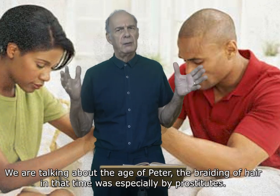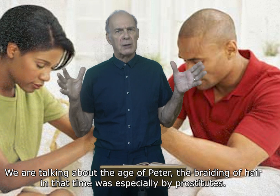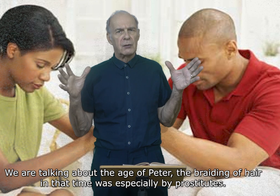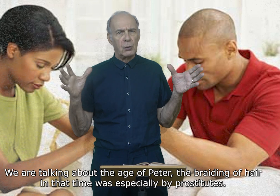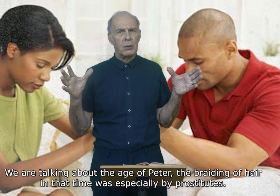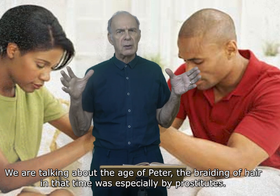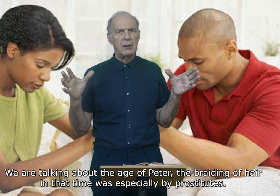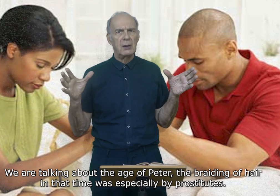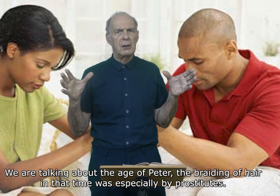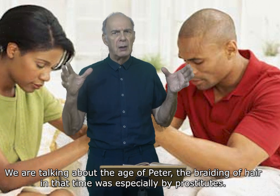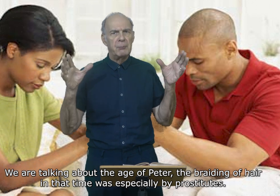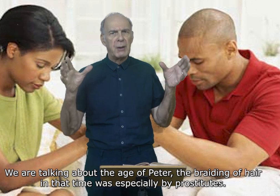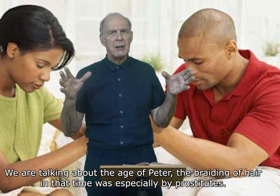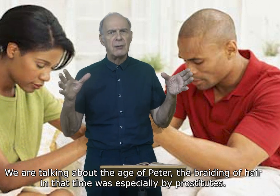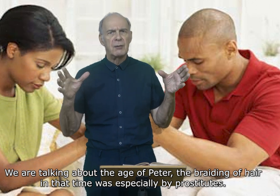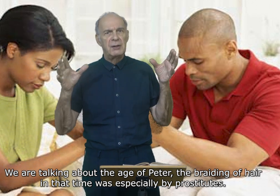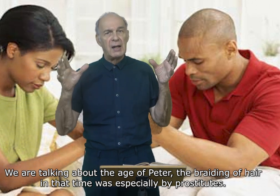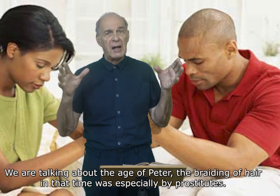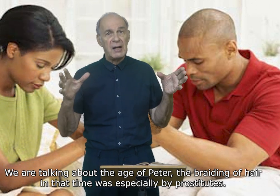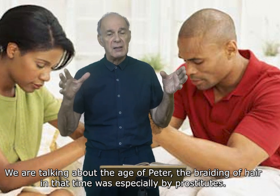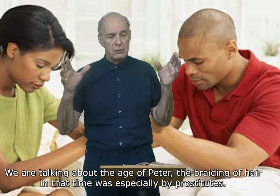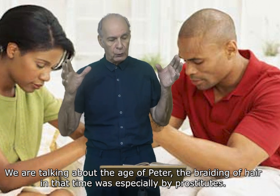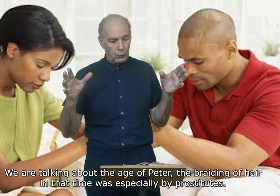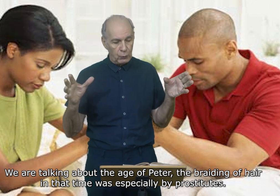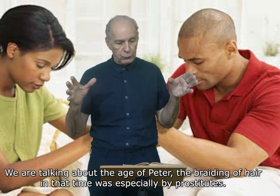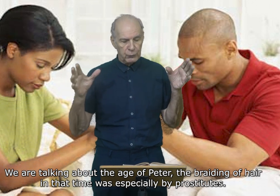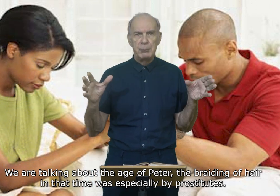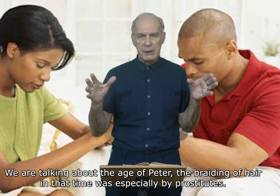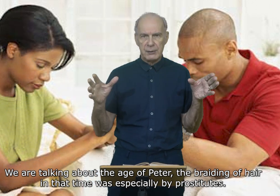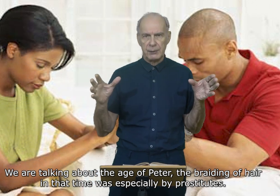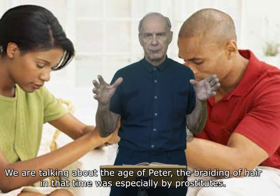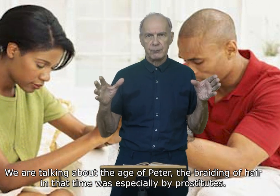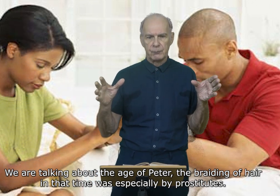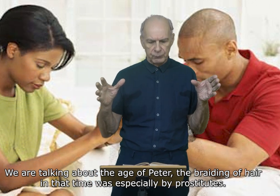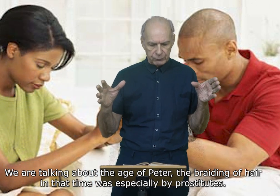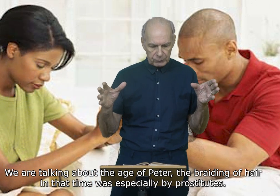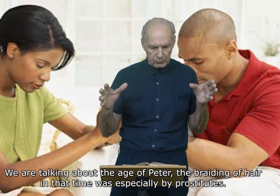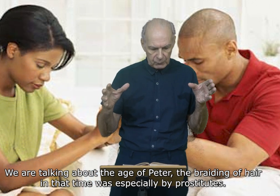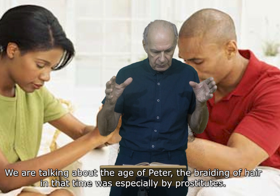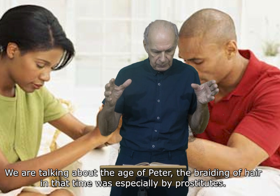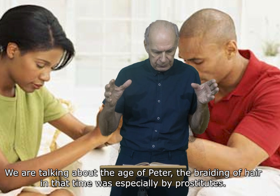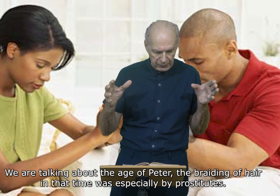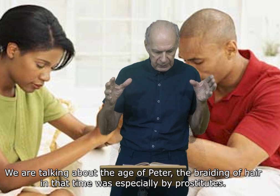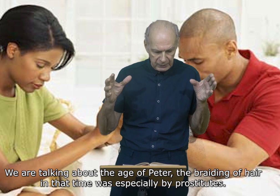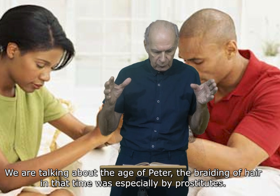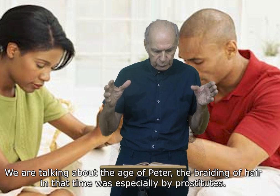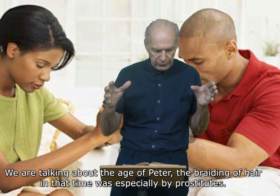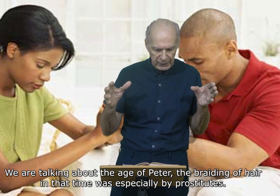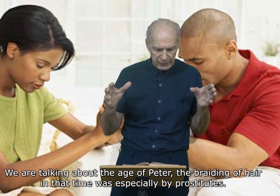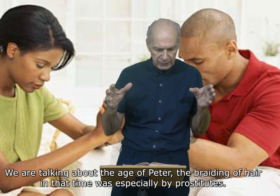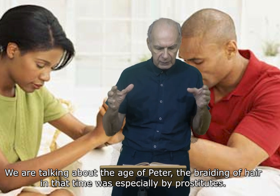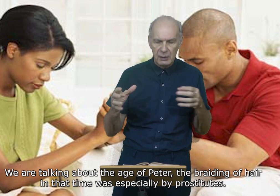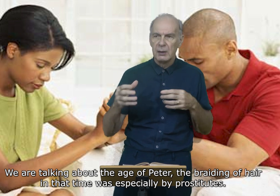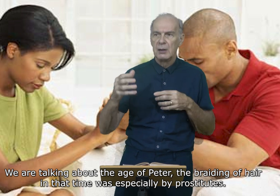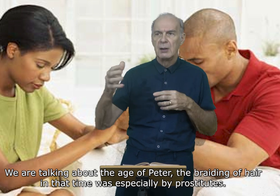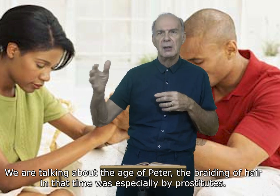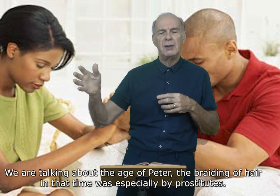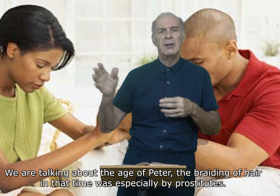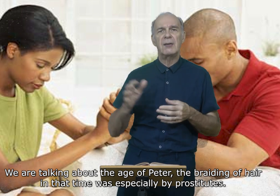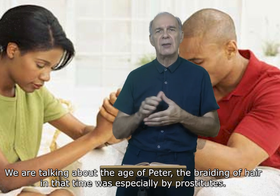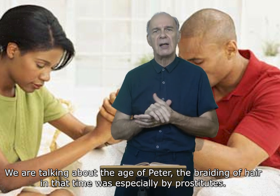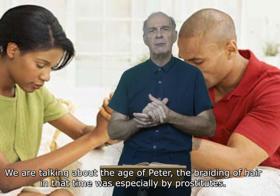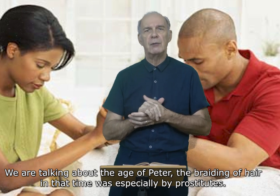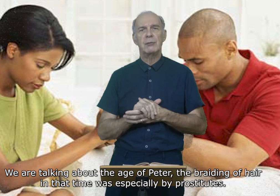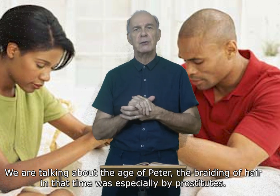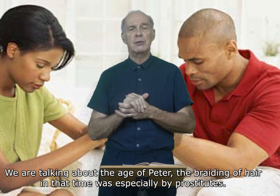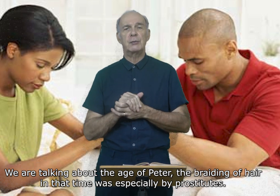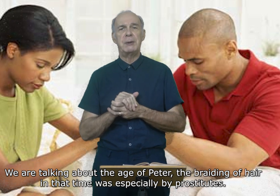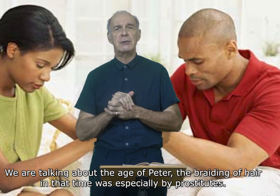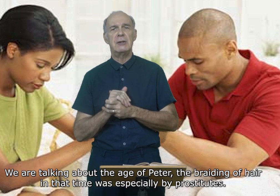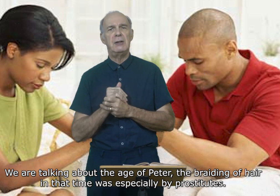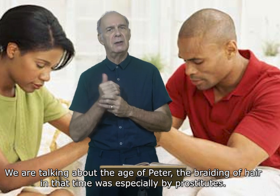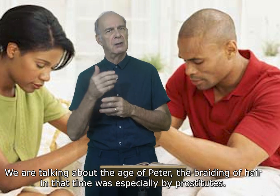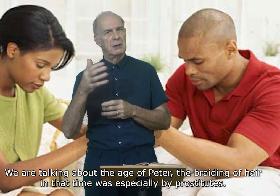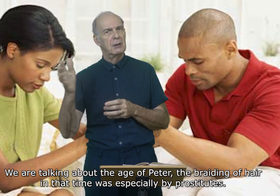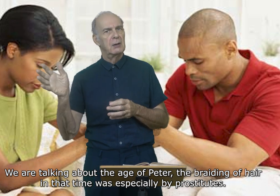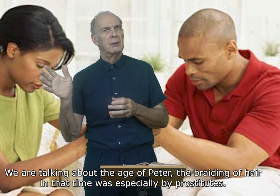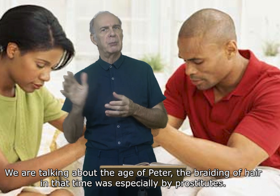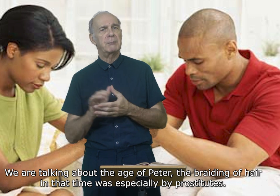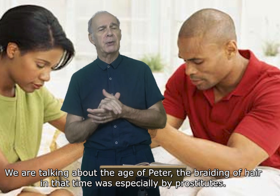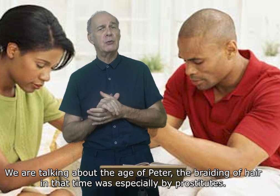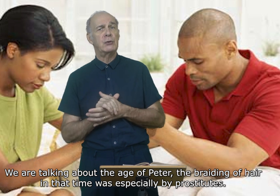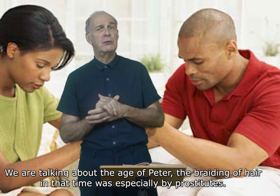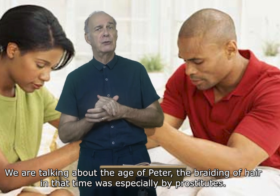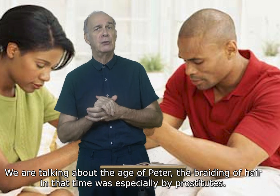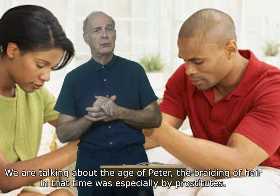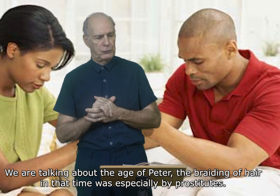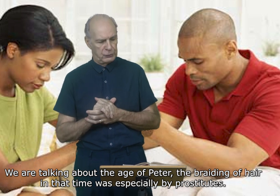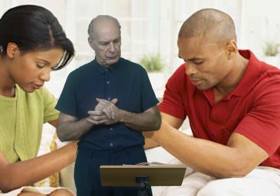We are talking about the age of Peter, the braiding of hair in that time was especially by prostitutes.